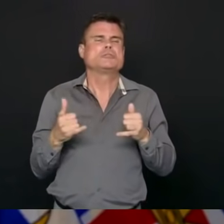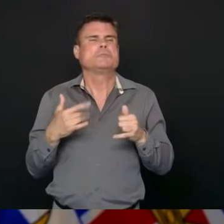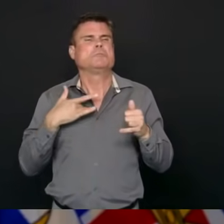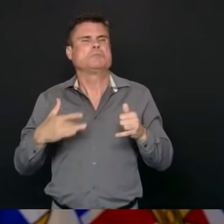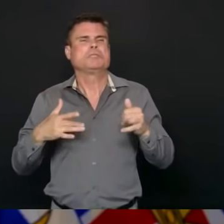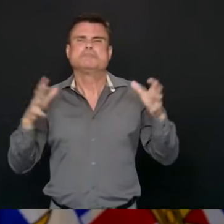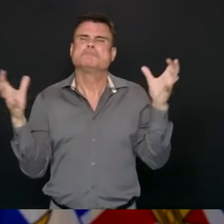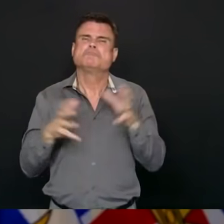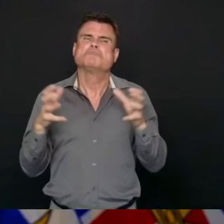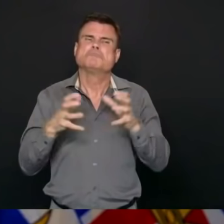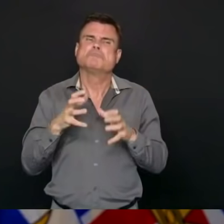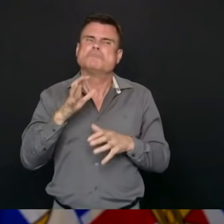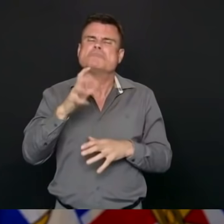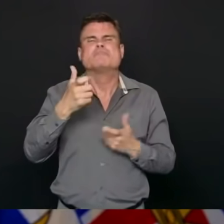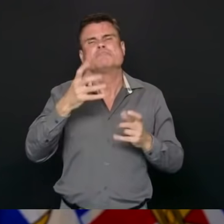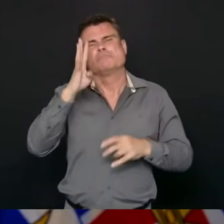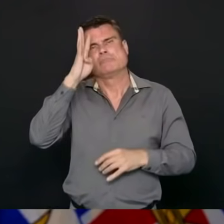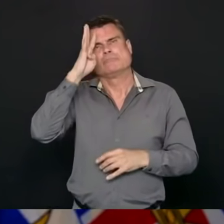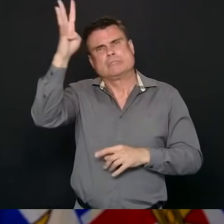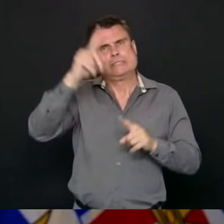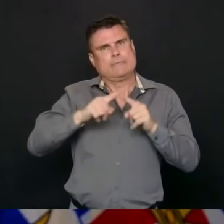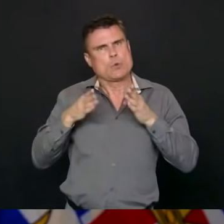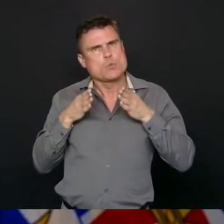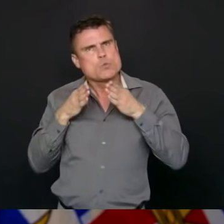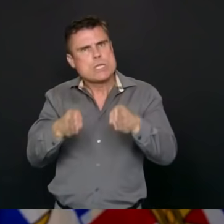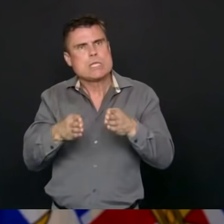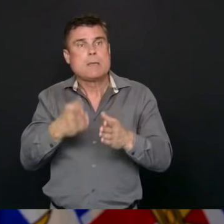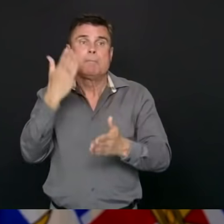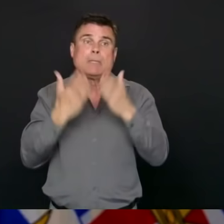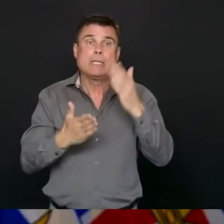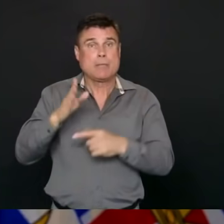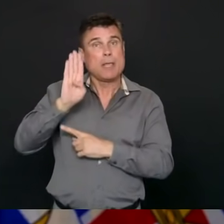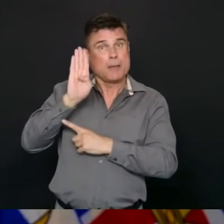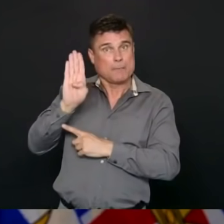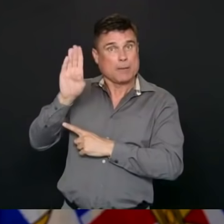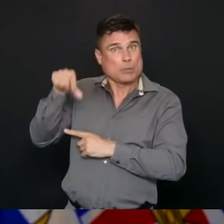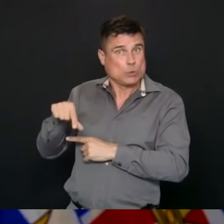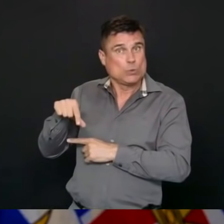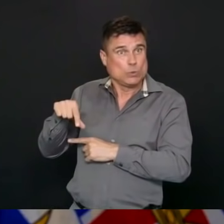So it is hard to give hard and fast rules.